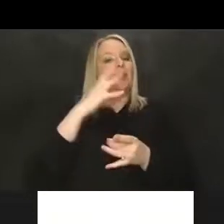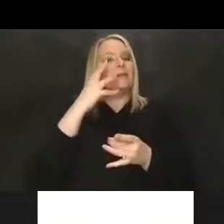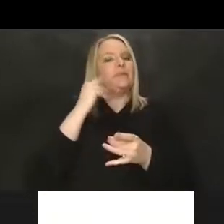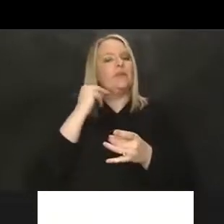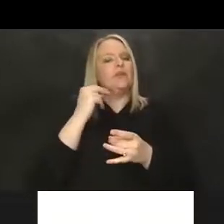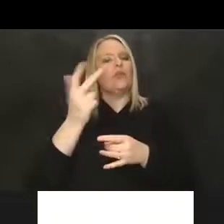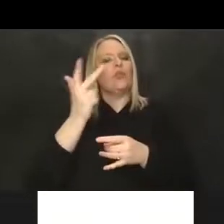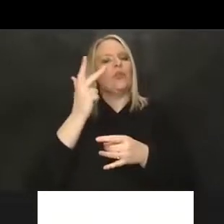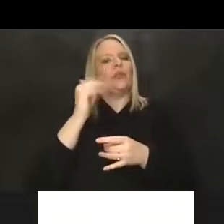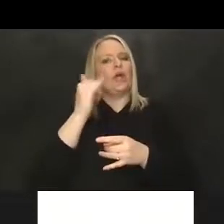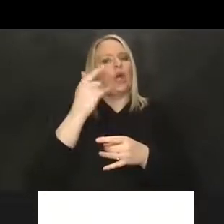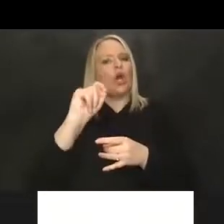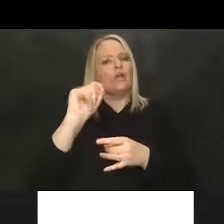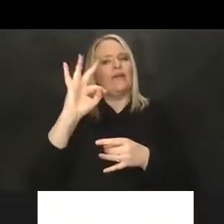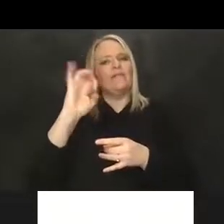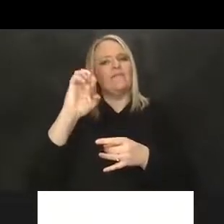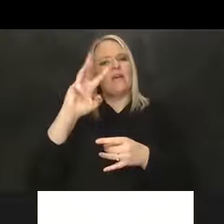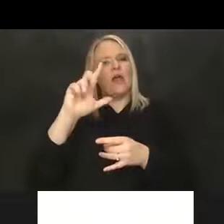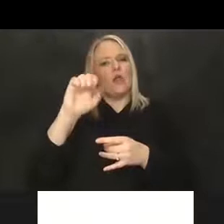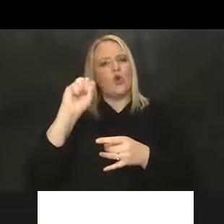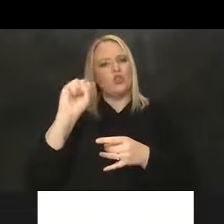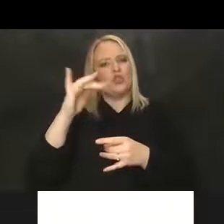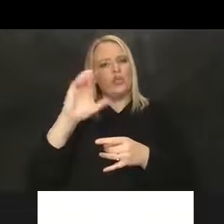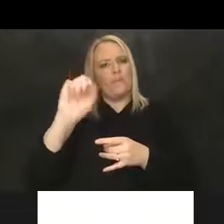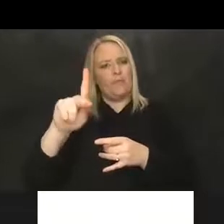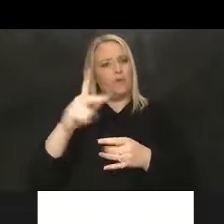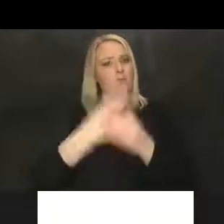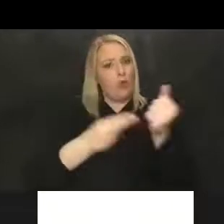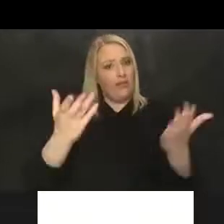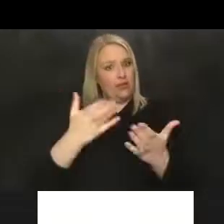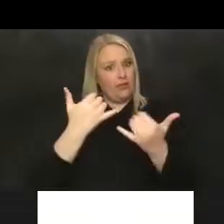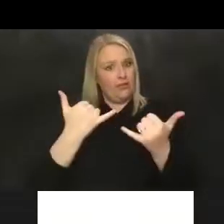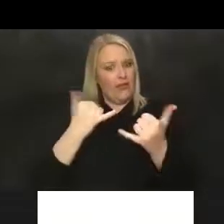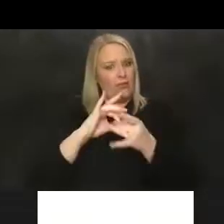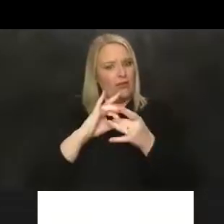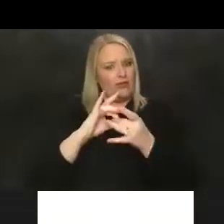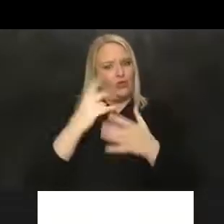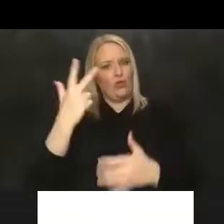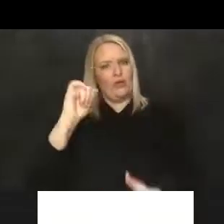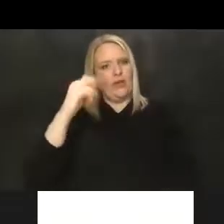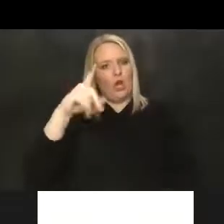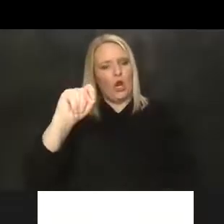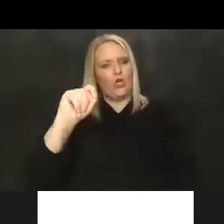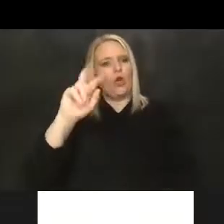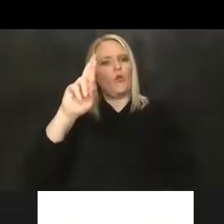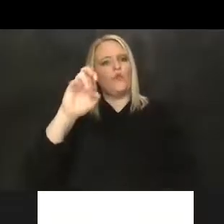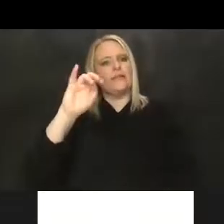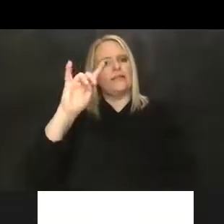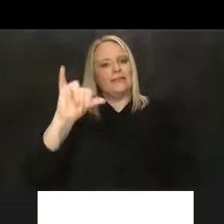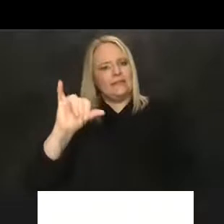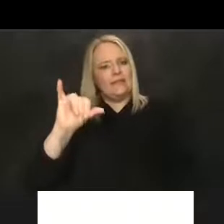Fellowship. You're both here with us today as a part of your 3Arts residency at UIC - which again,